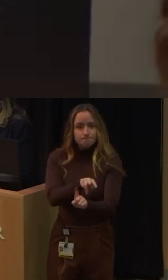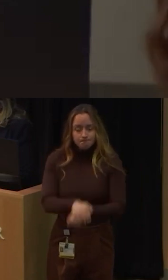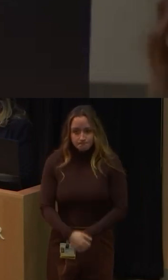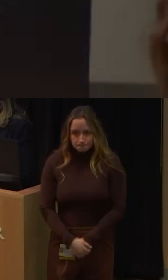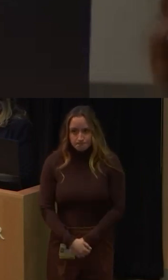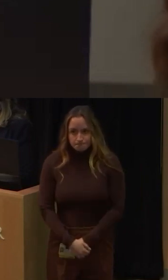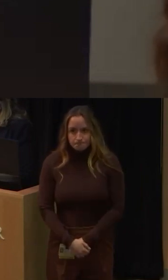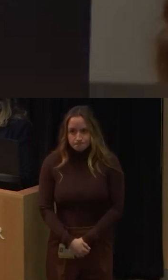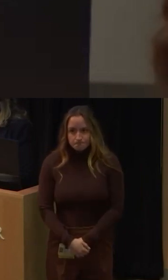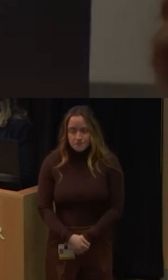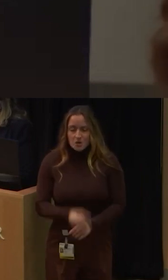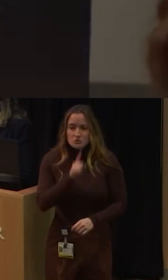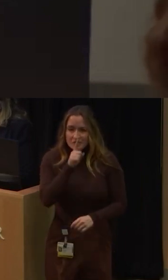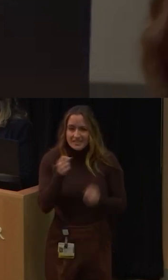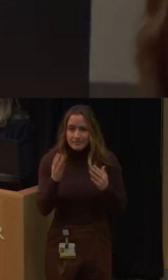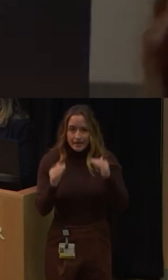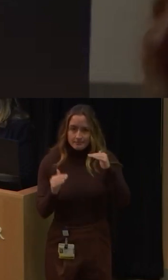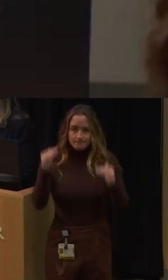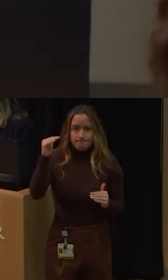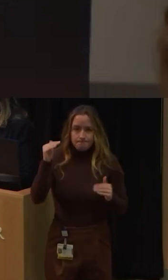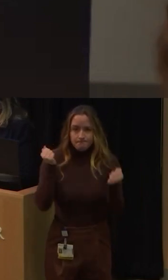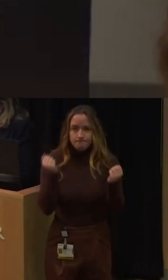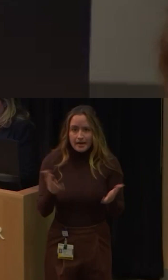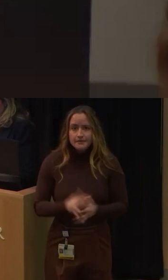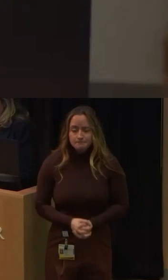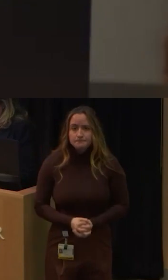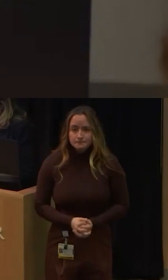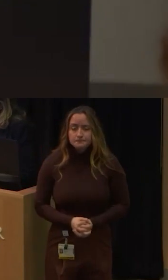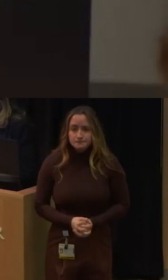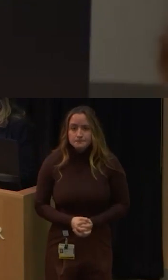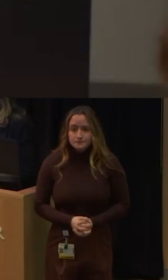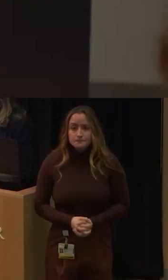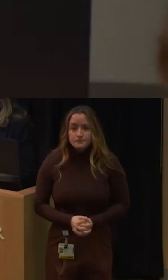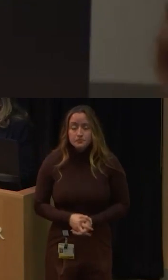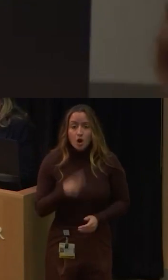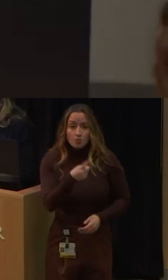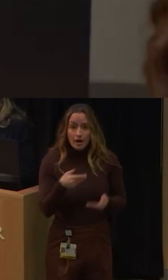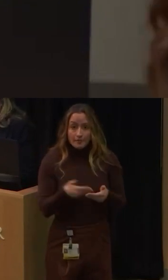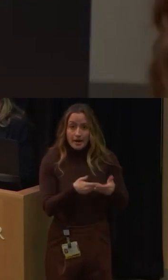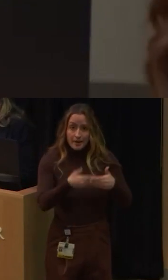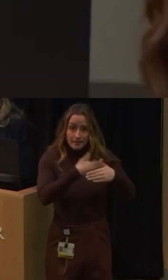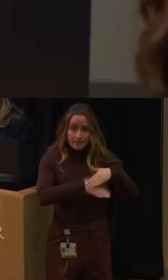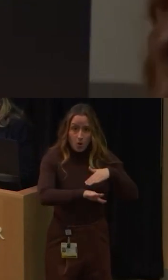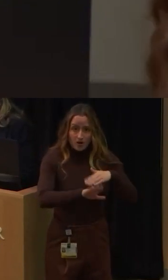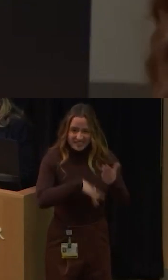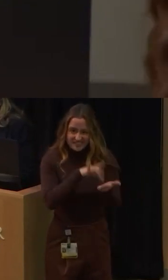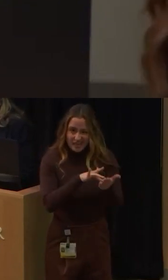and yet it is still, until a child is born in the center of the city has the same opportunity